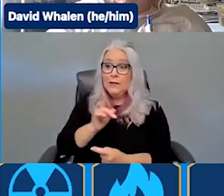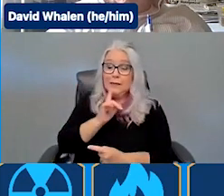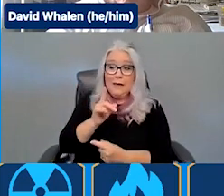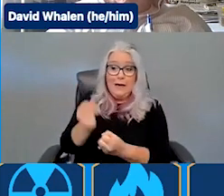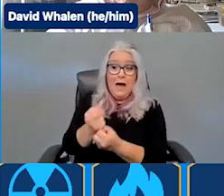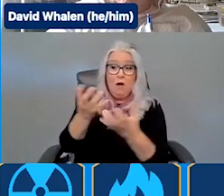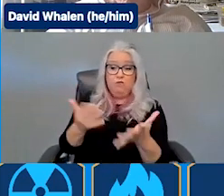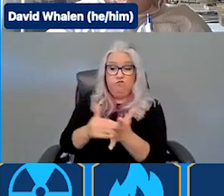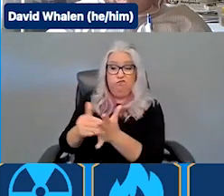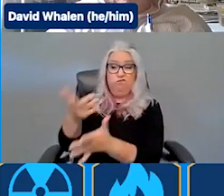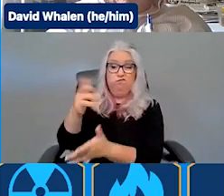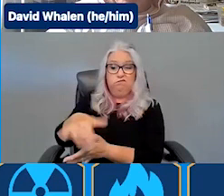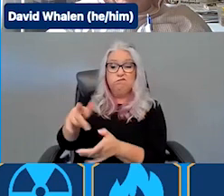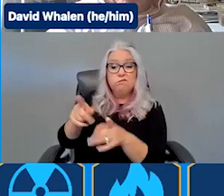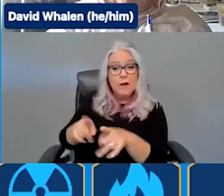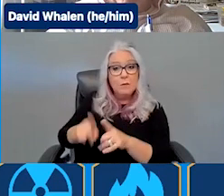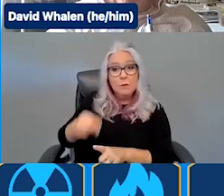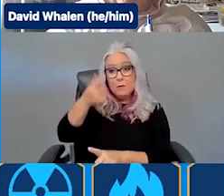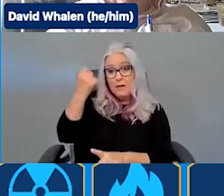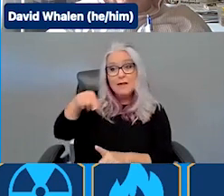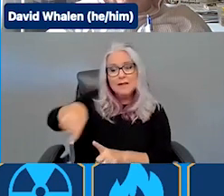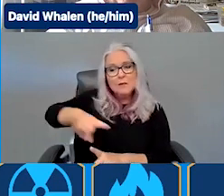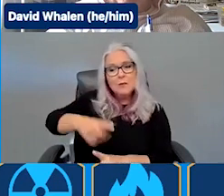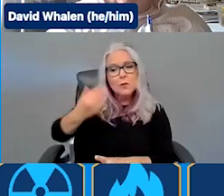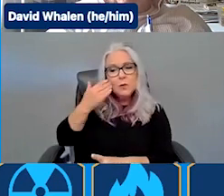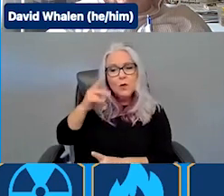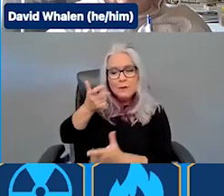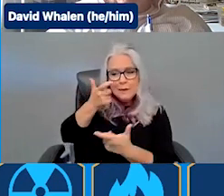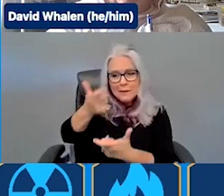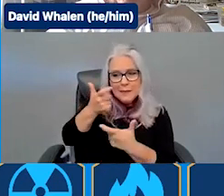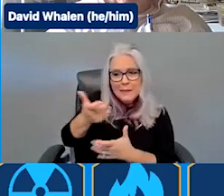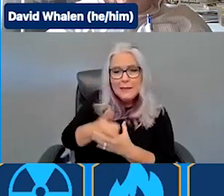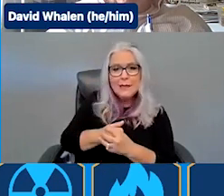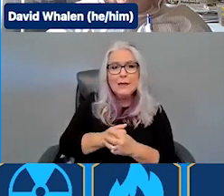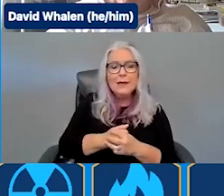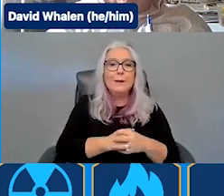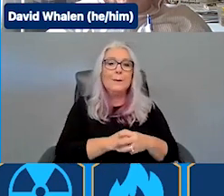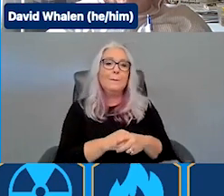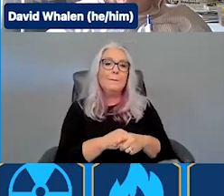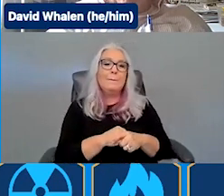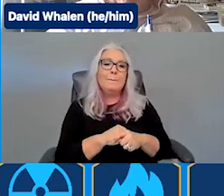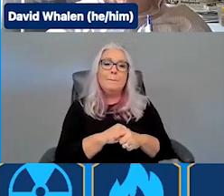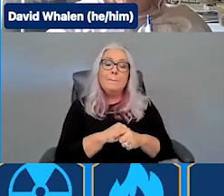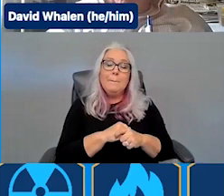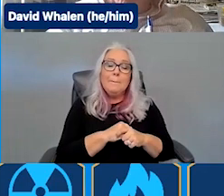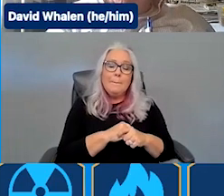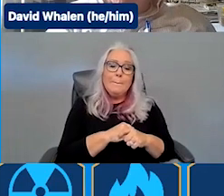captured. Informal triage is not necessarily based on full information about surge capacity. Or up to date